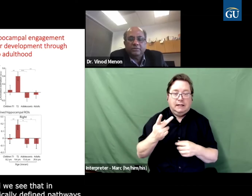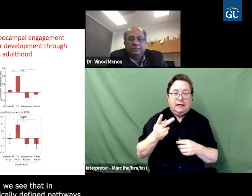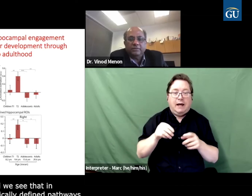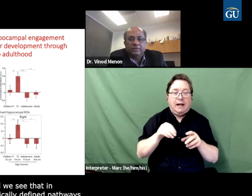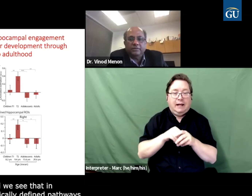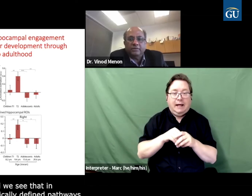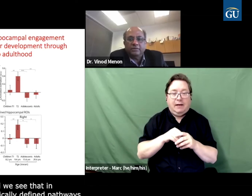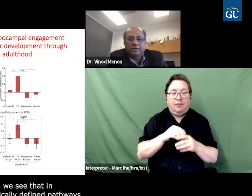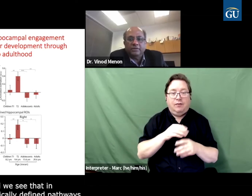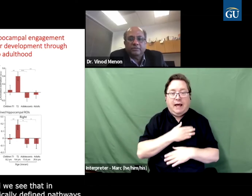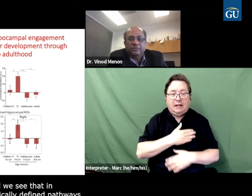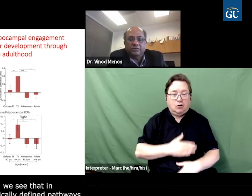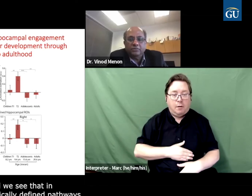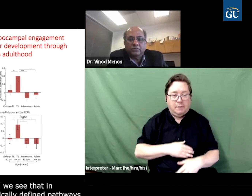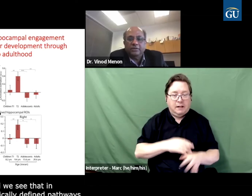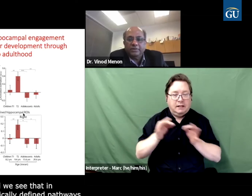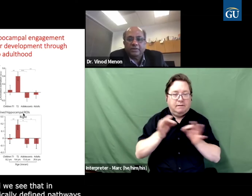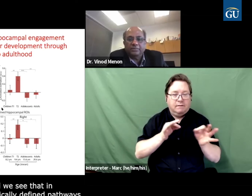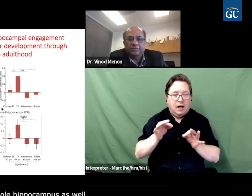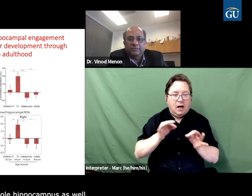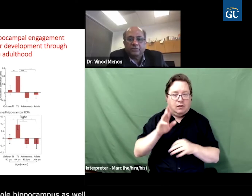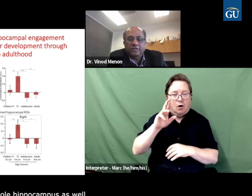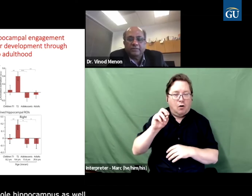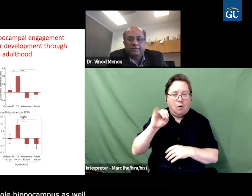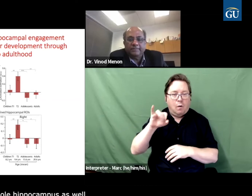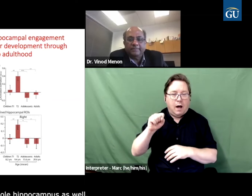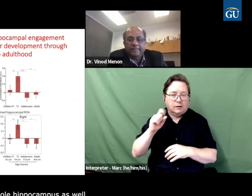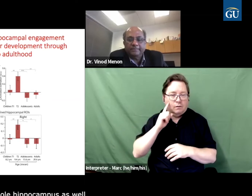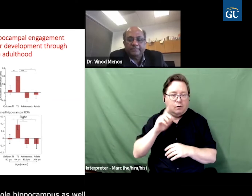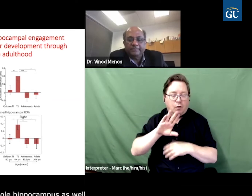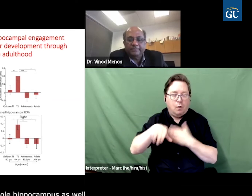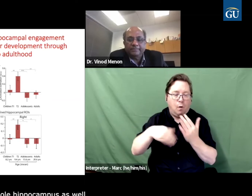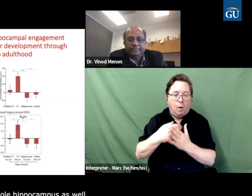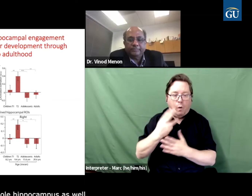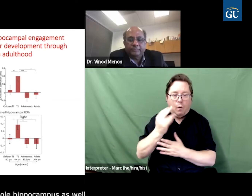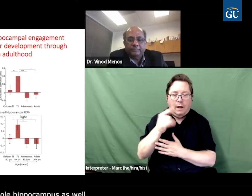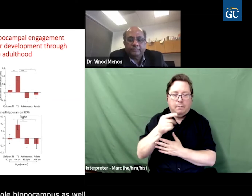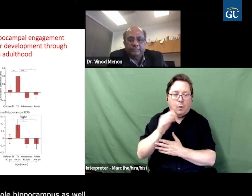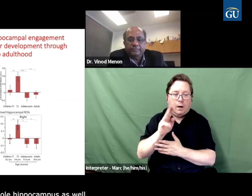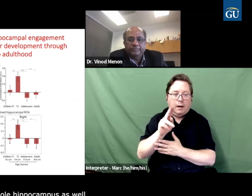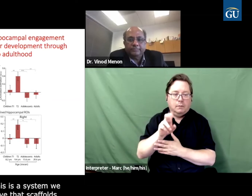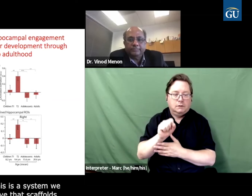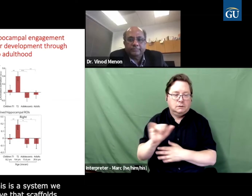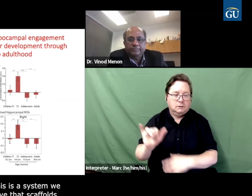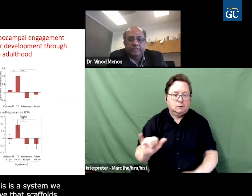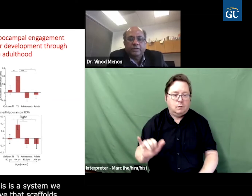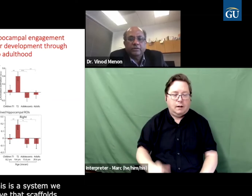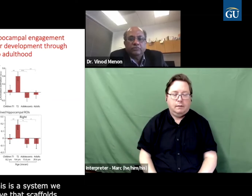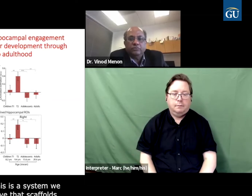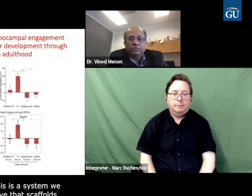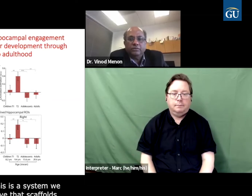in the anatomically defined rois across the whole hippocampus as well